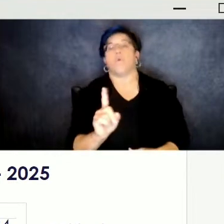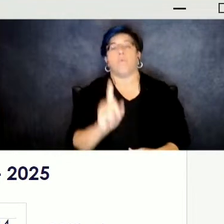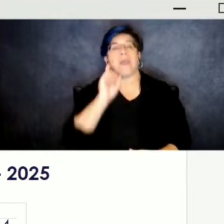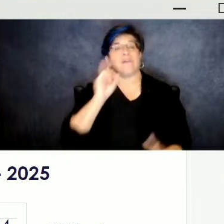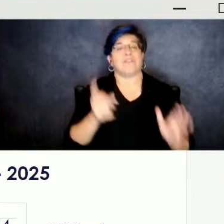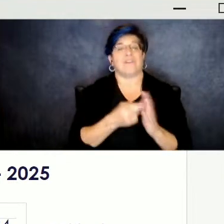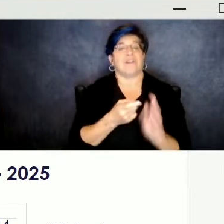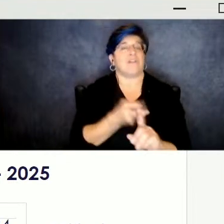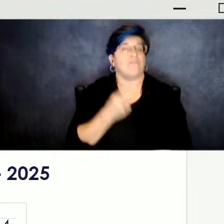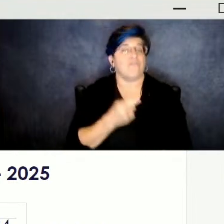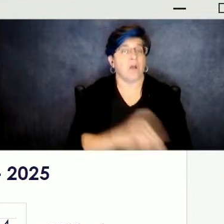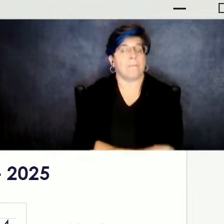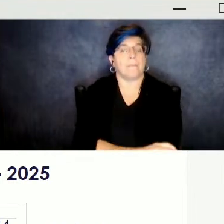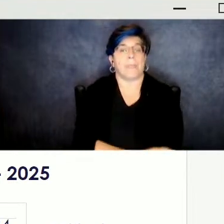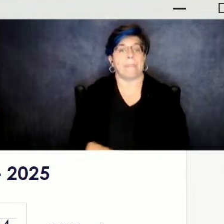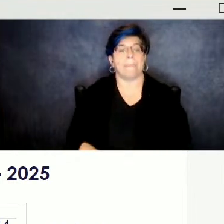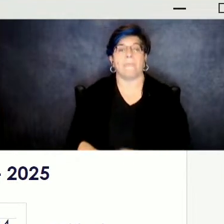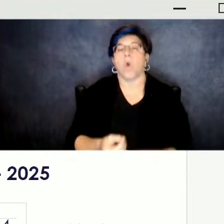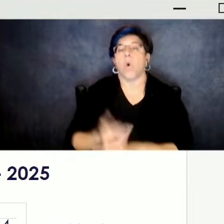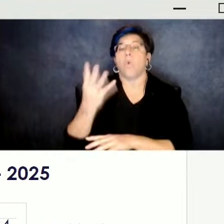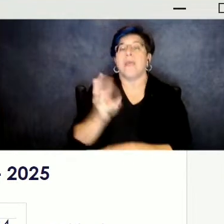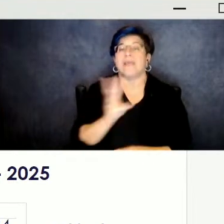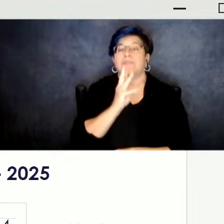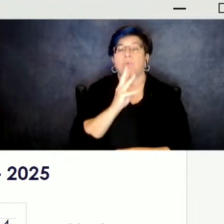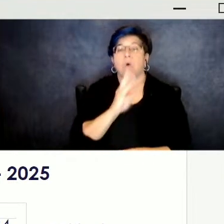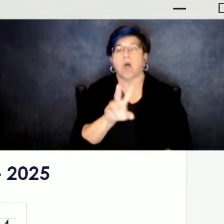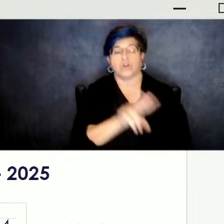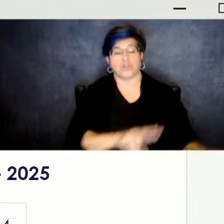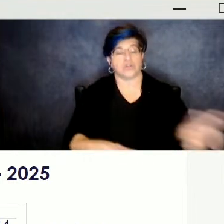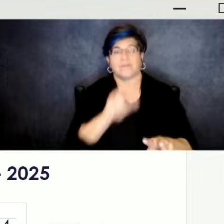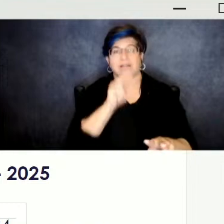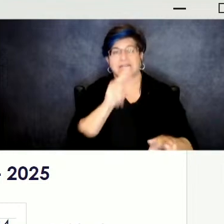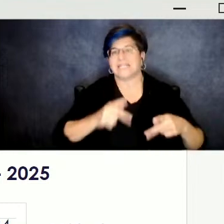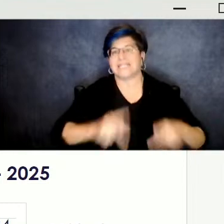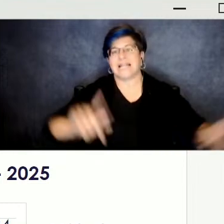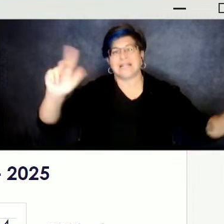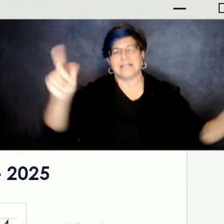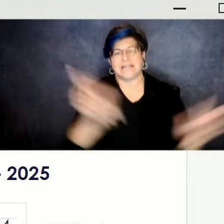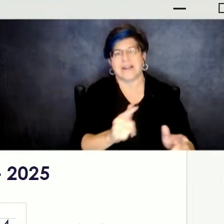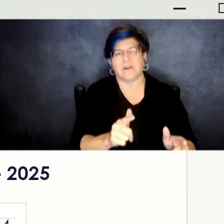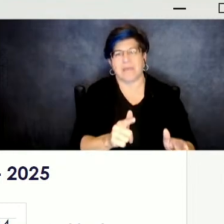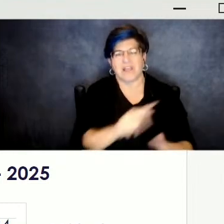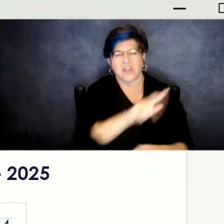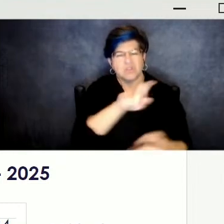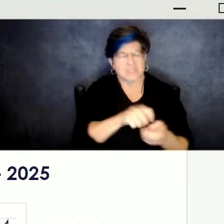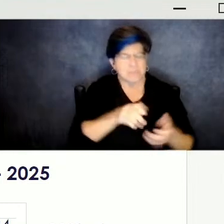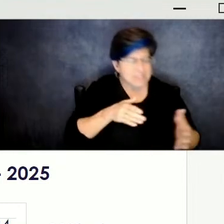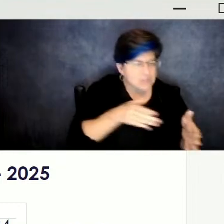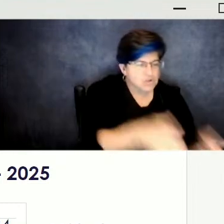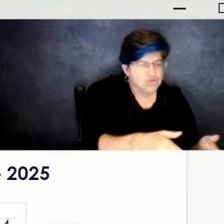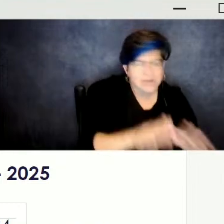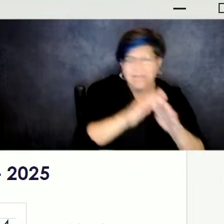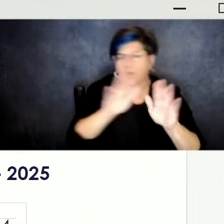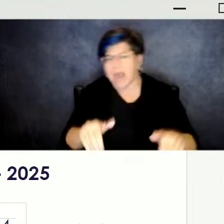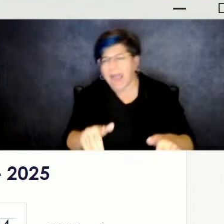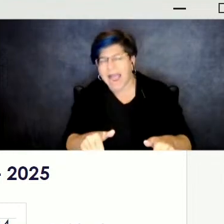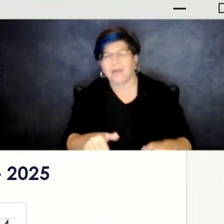CASE THAT WE KNOW ABOUT AND SO WE DON'T KNOW WHERE THE DETECTION CAME FROM AND